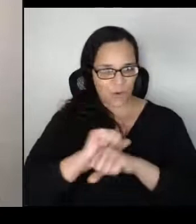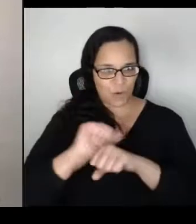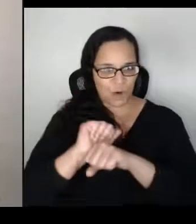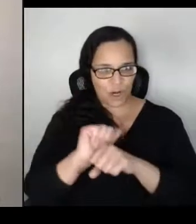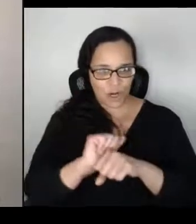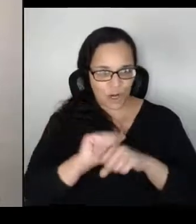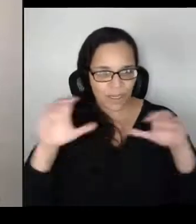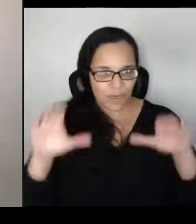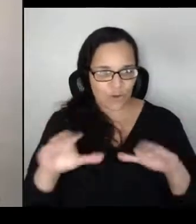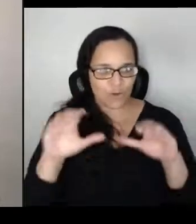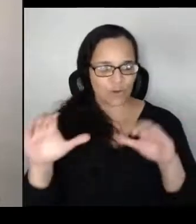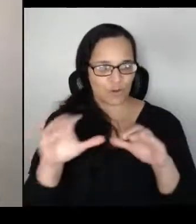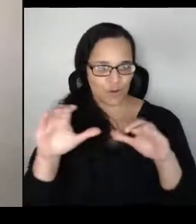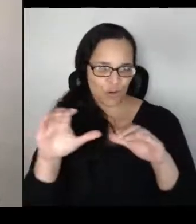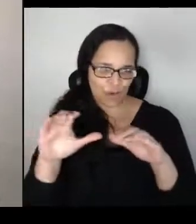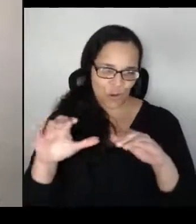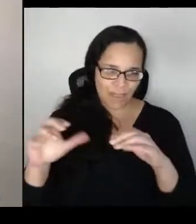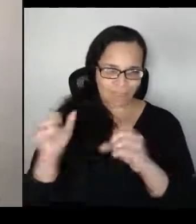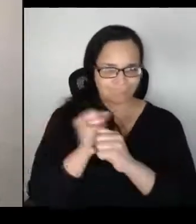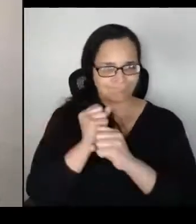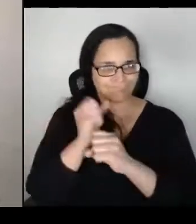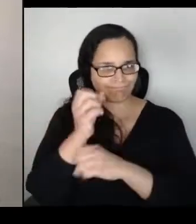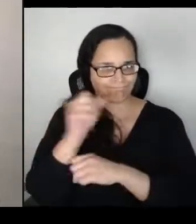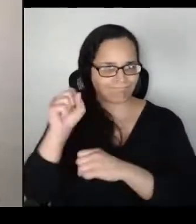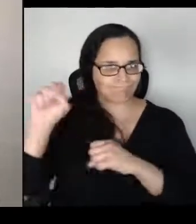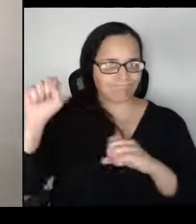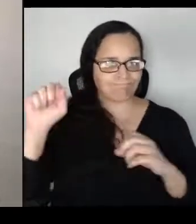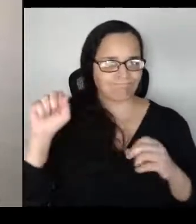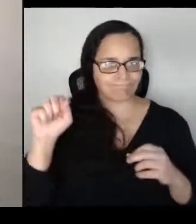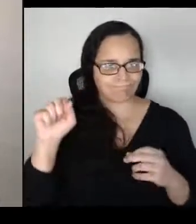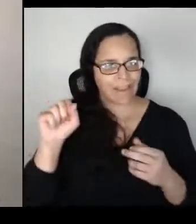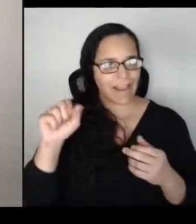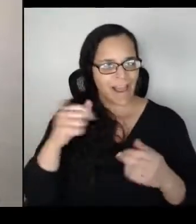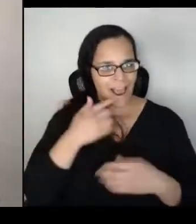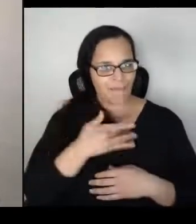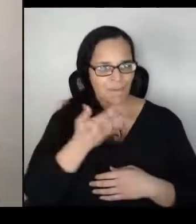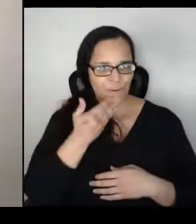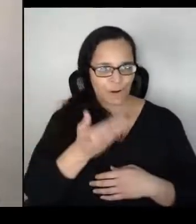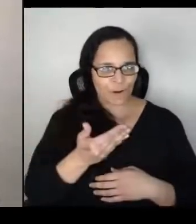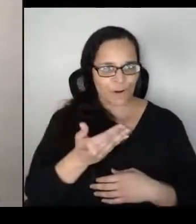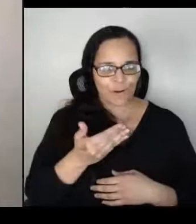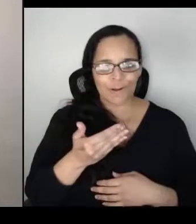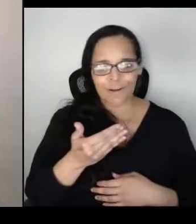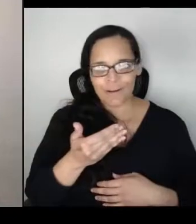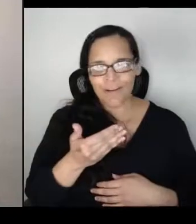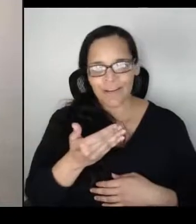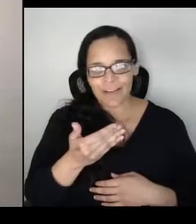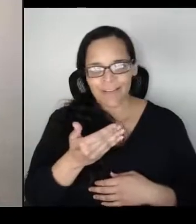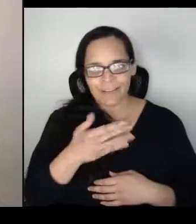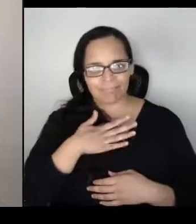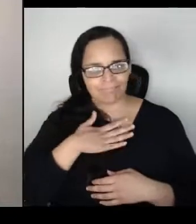that's being done, I feel good. I feel like there's hope in the individual